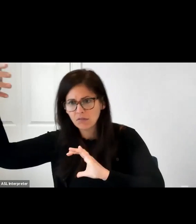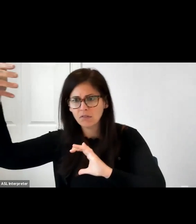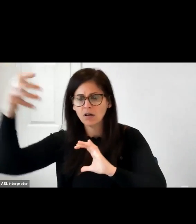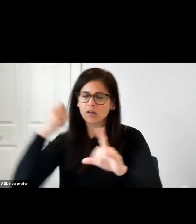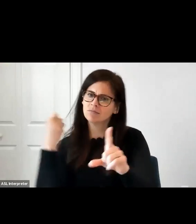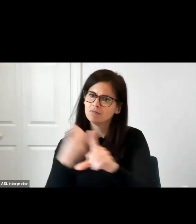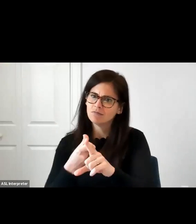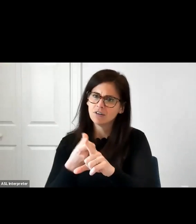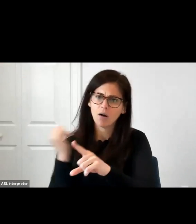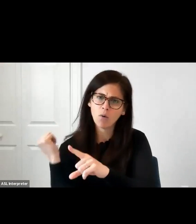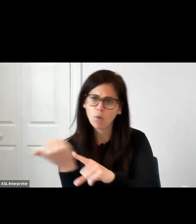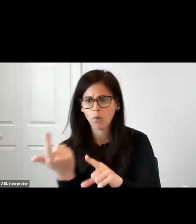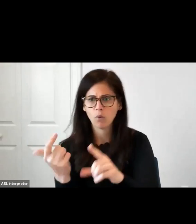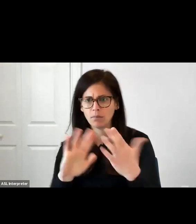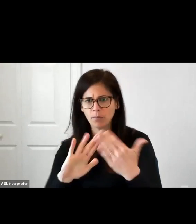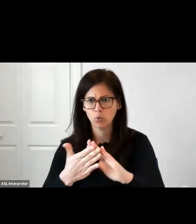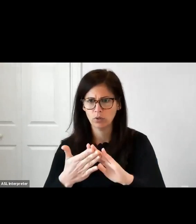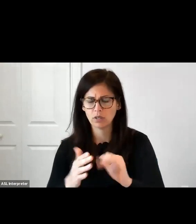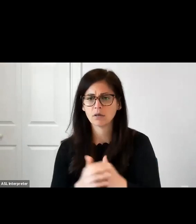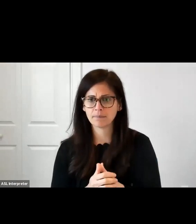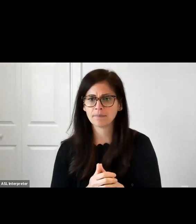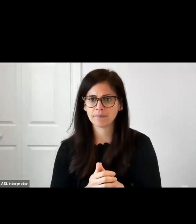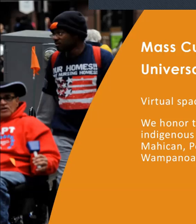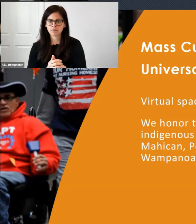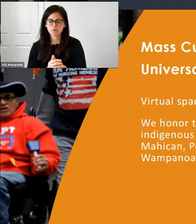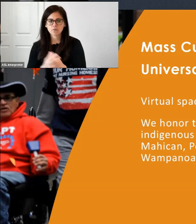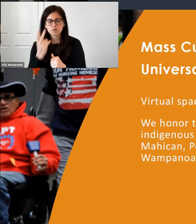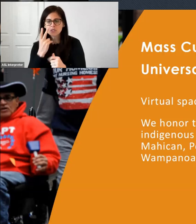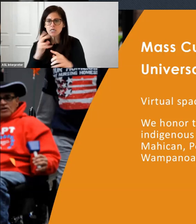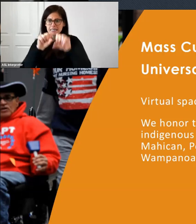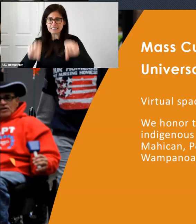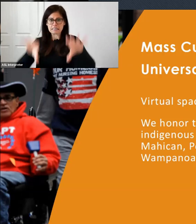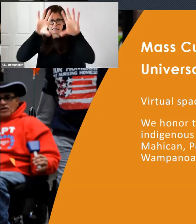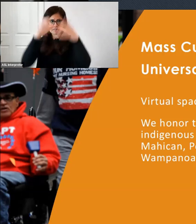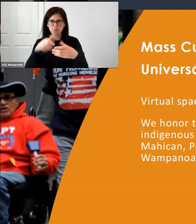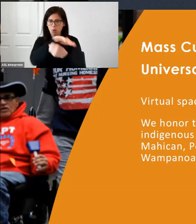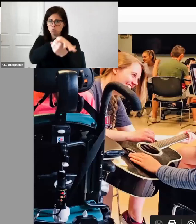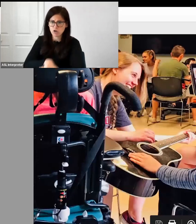We continue to see how systems of oppression intersect with one another.